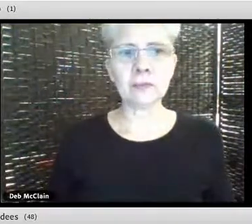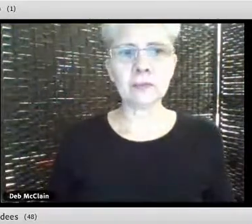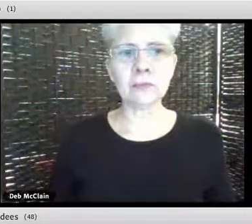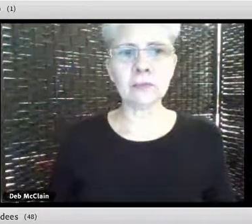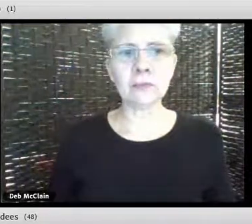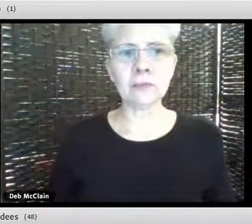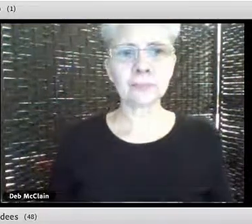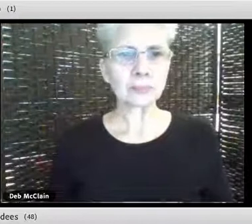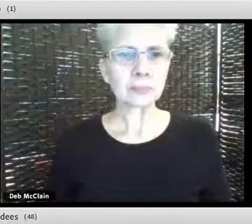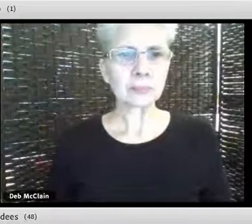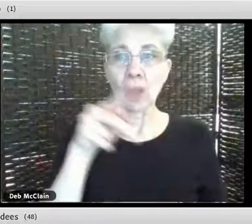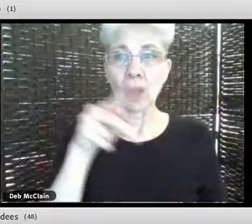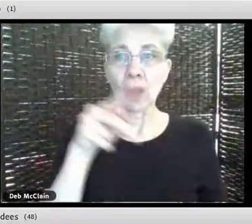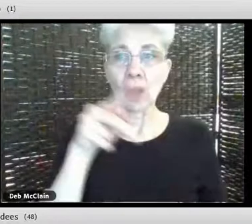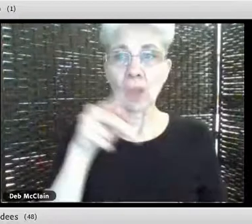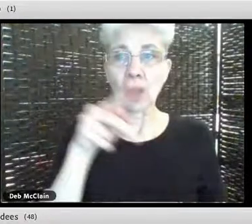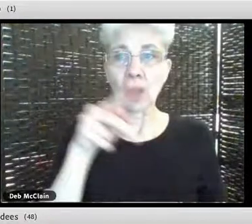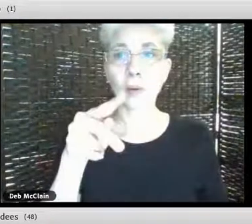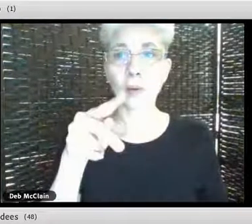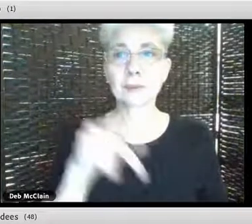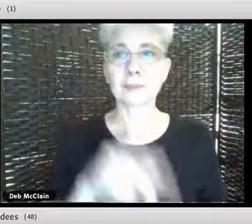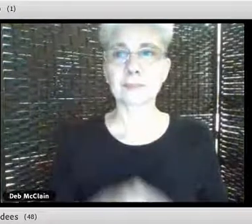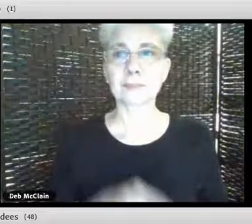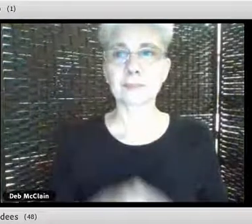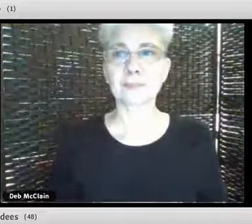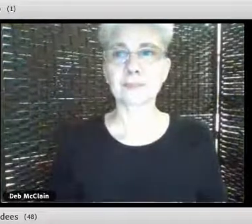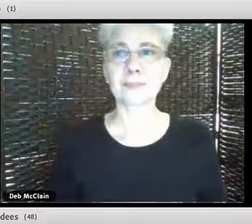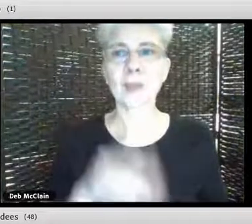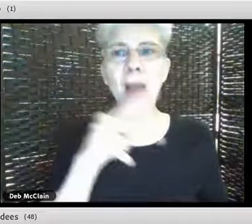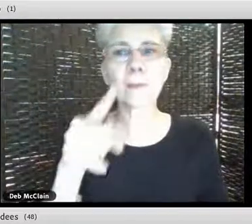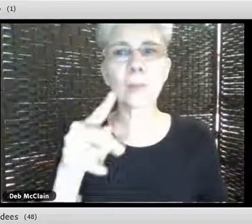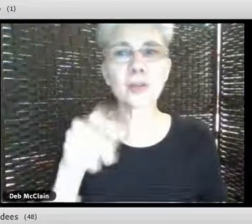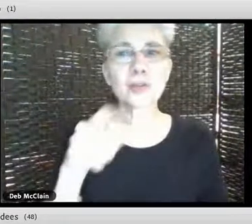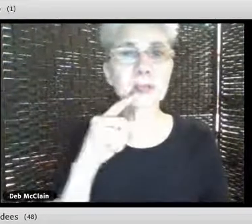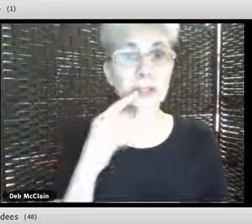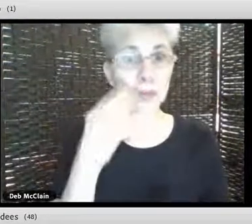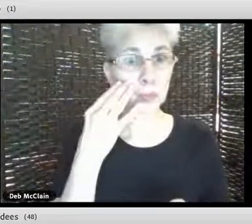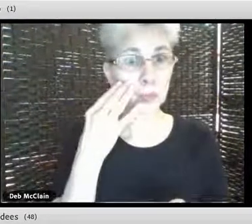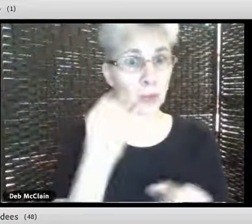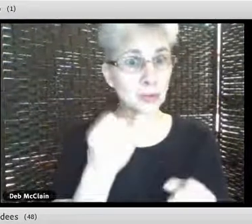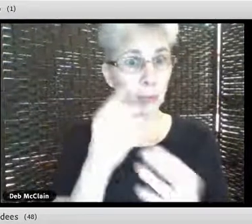Alright. So the PowerPoint should come back up for us. Were you guys aware there were so many Google products?